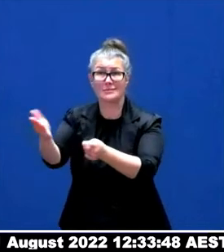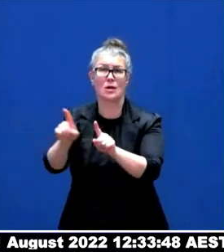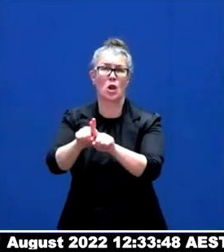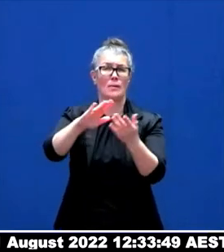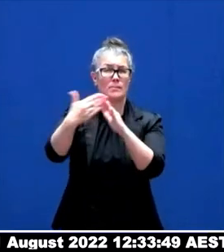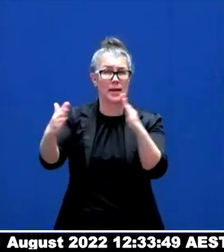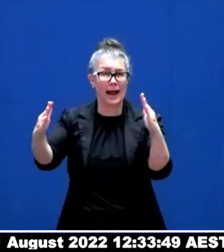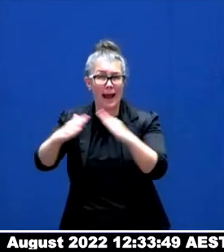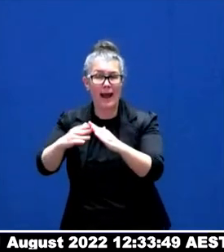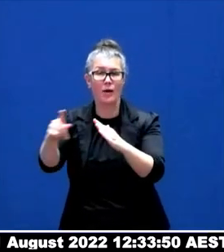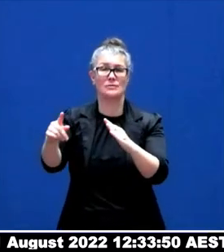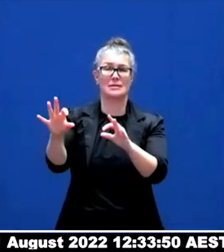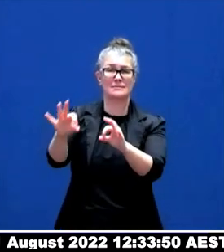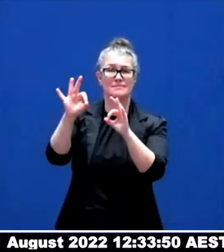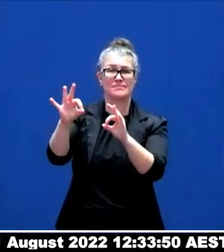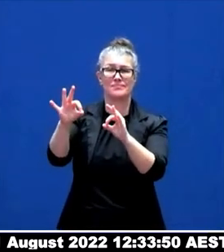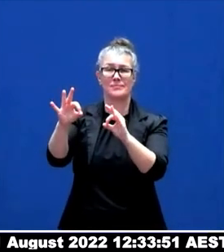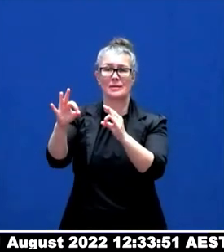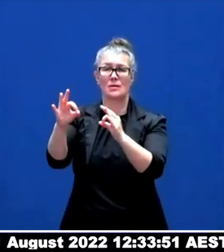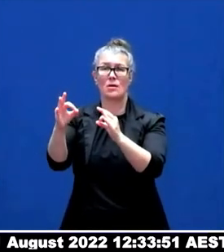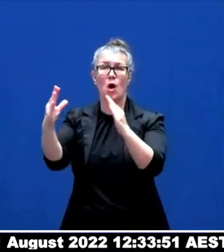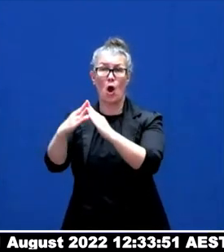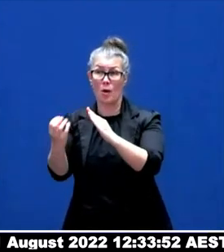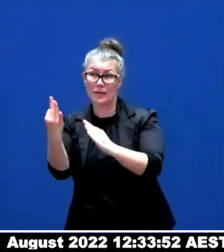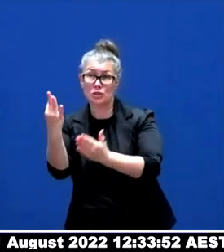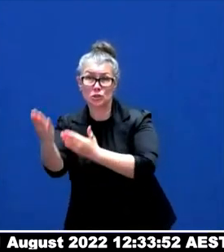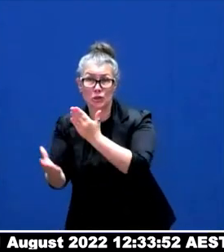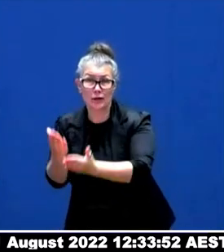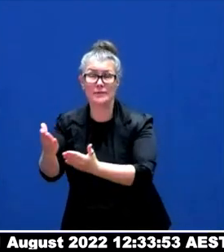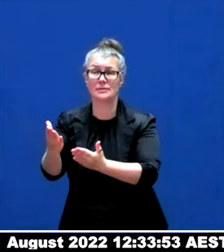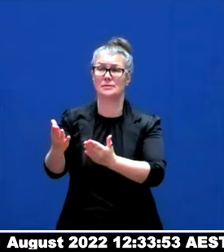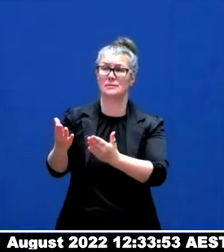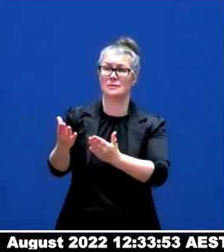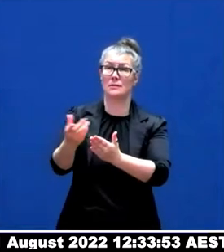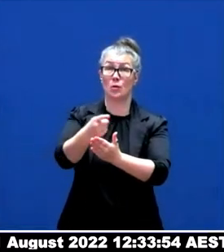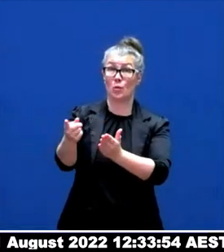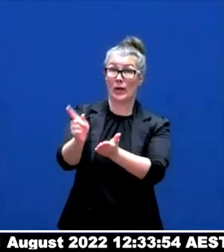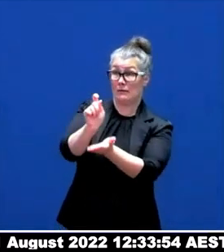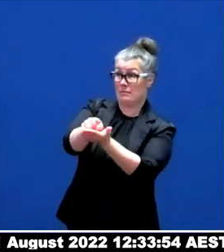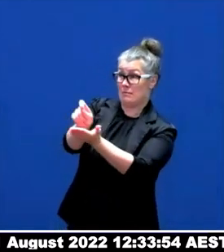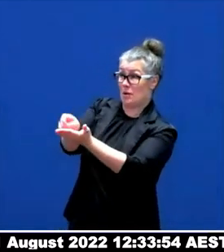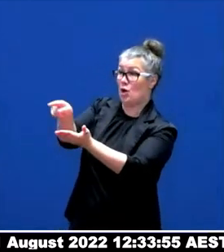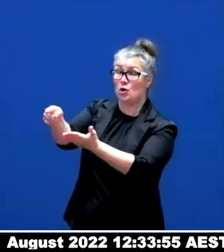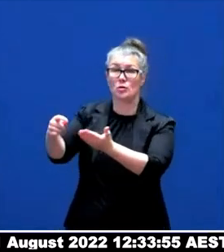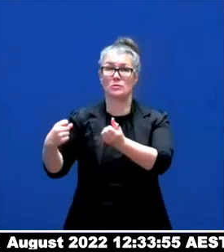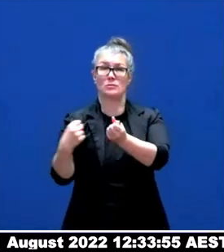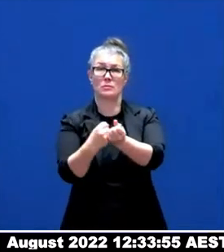and Specialist Homelessness Services, for example, to work with our vulnerable cohorts, including people with a disability.